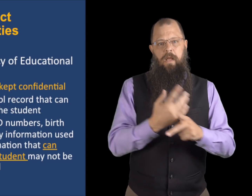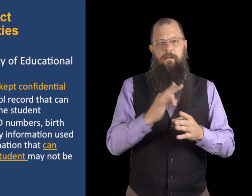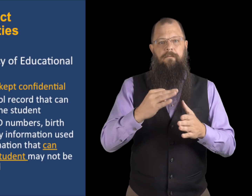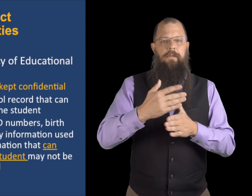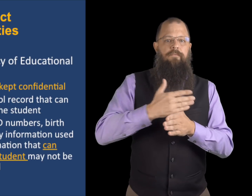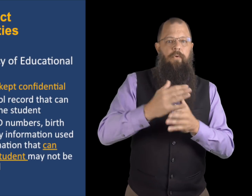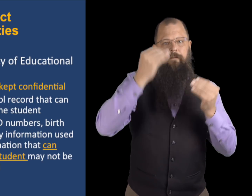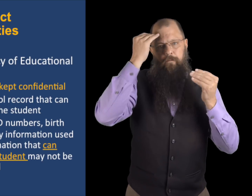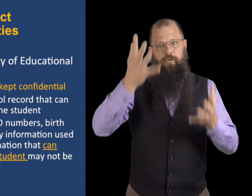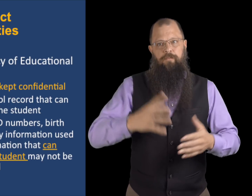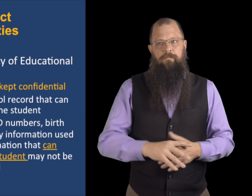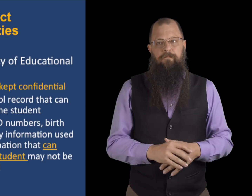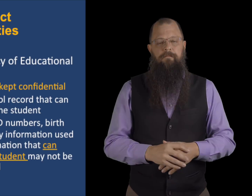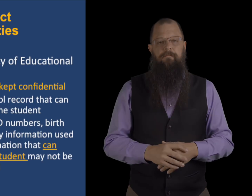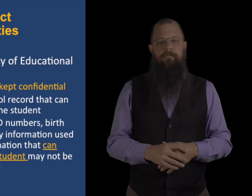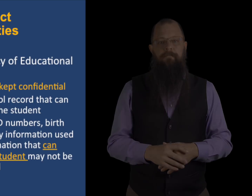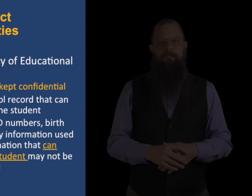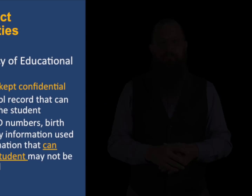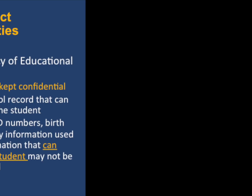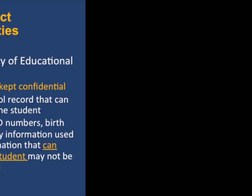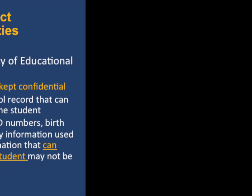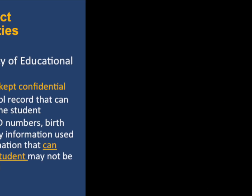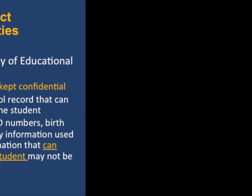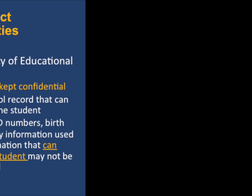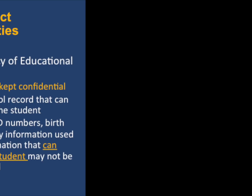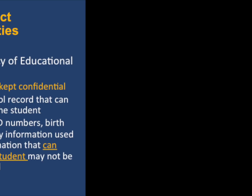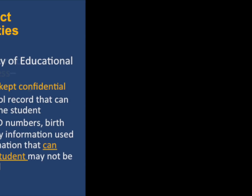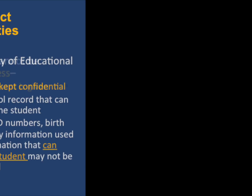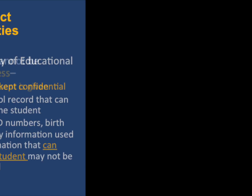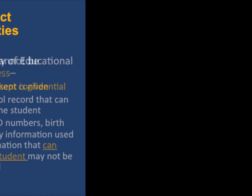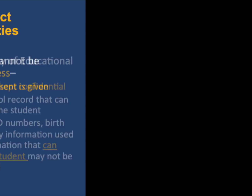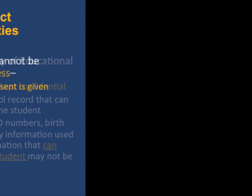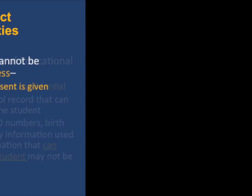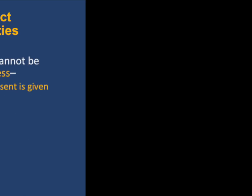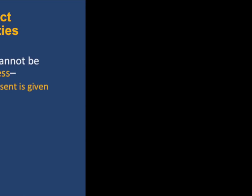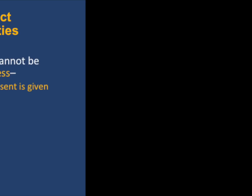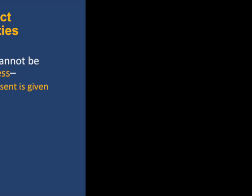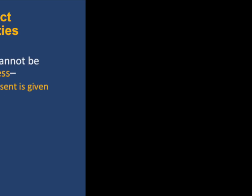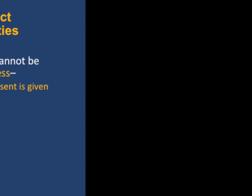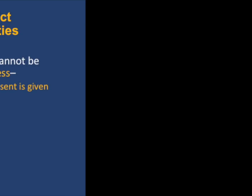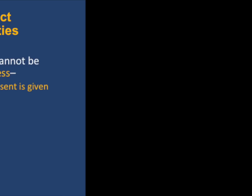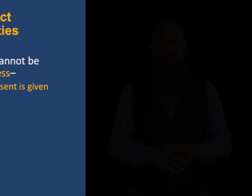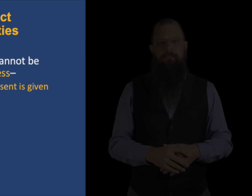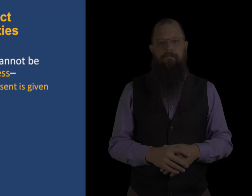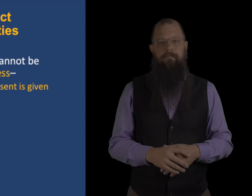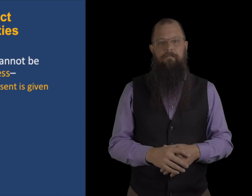We must be very careful with that type of protected information.